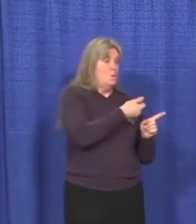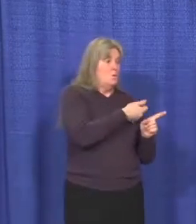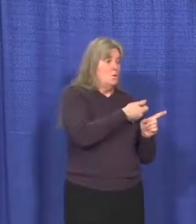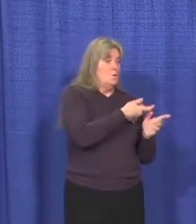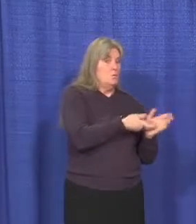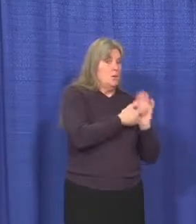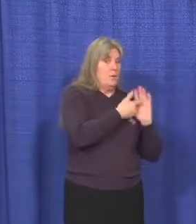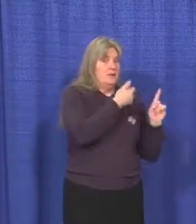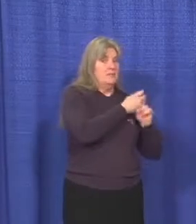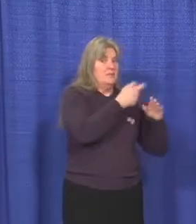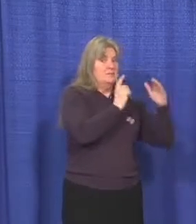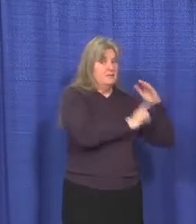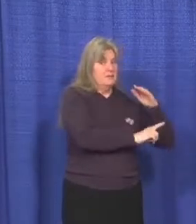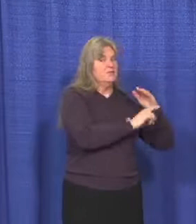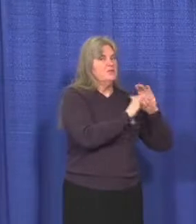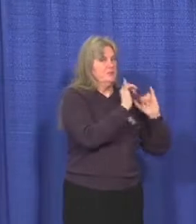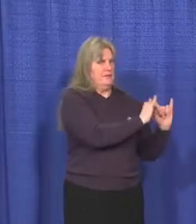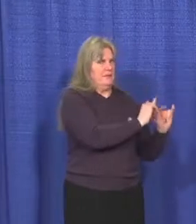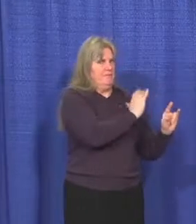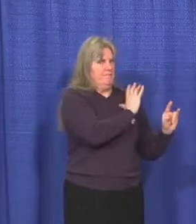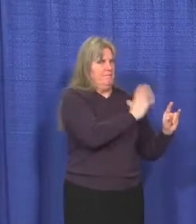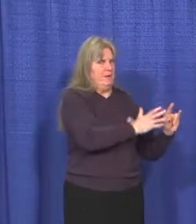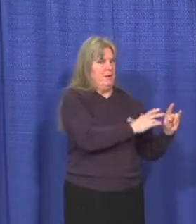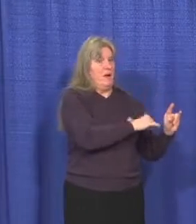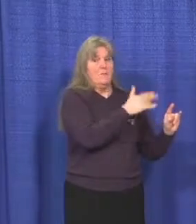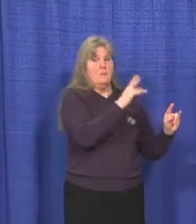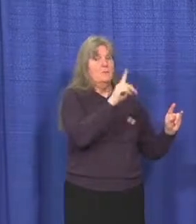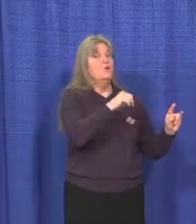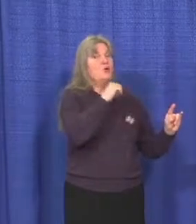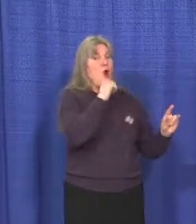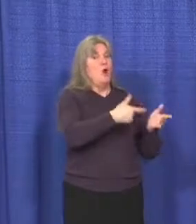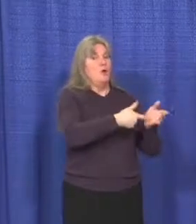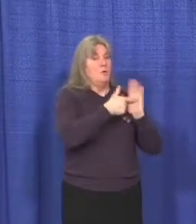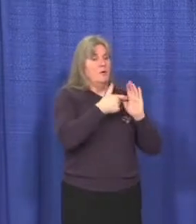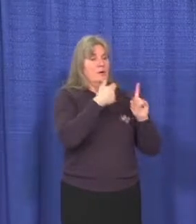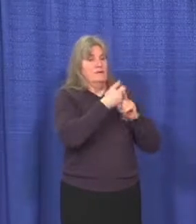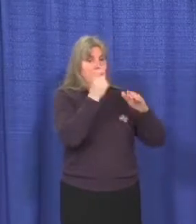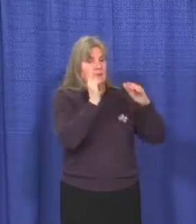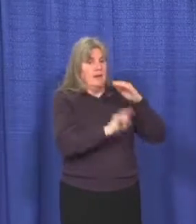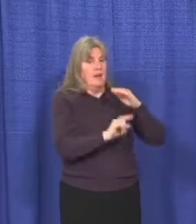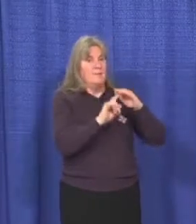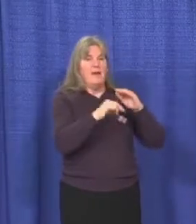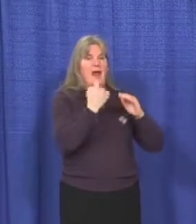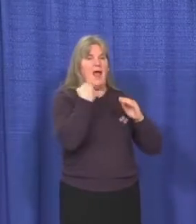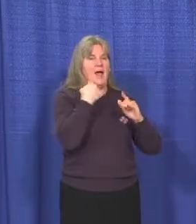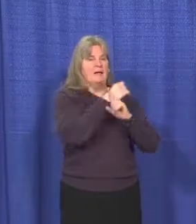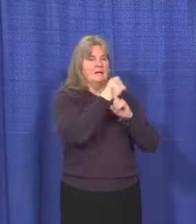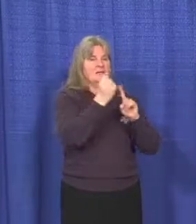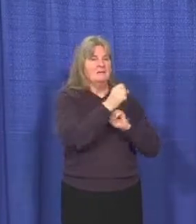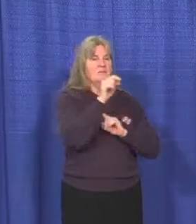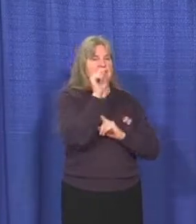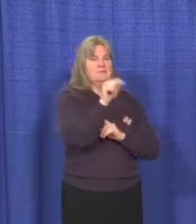And there was a setting in which